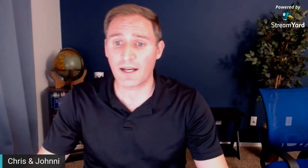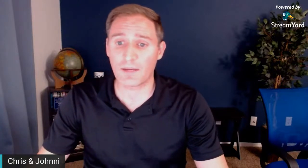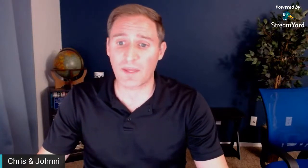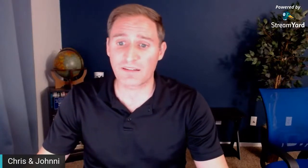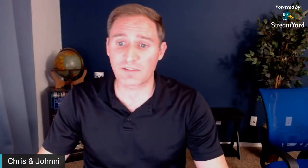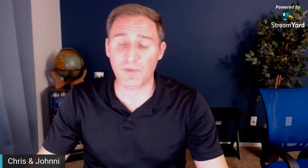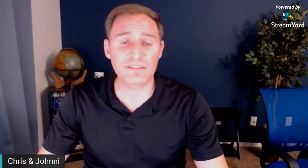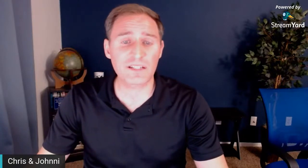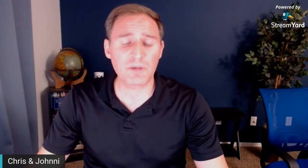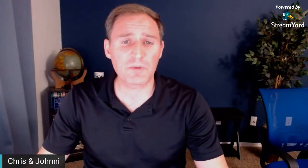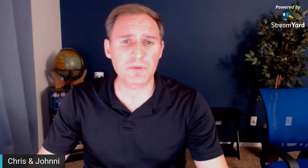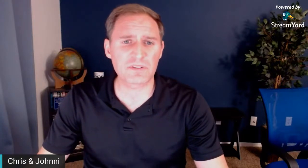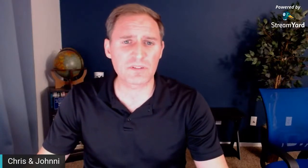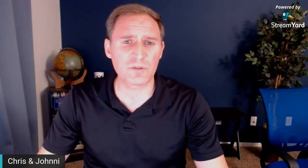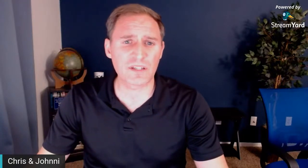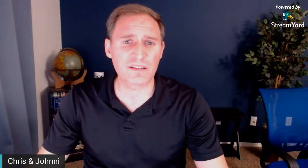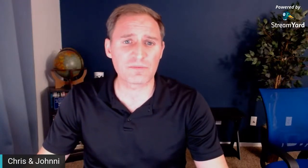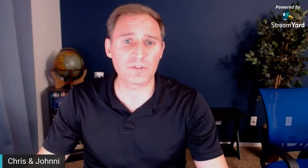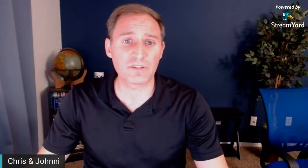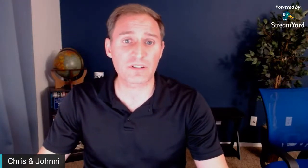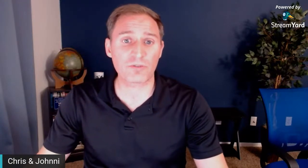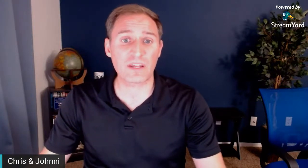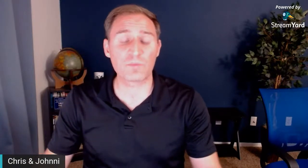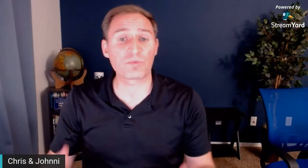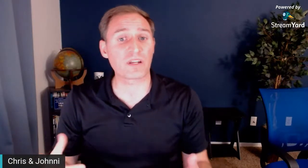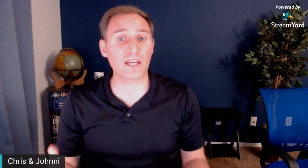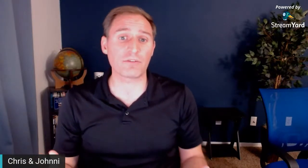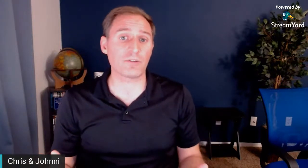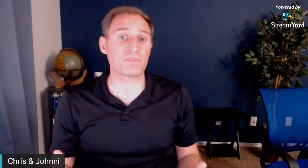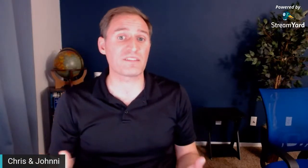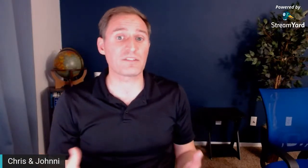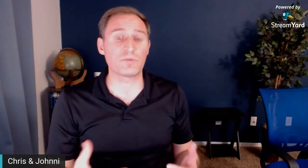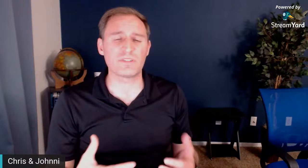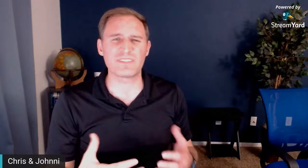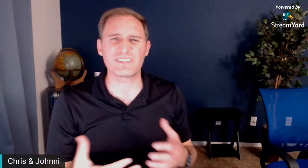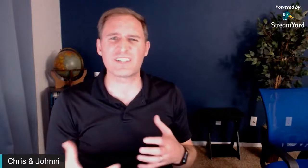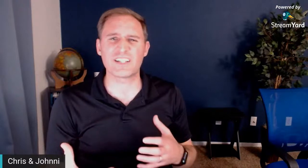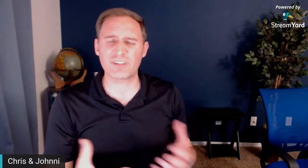um and so basically what we will do is we'll create breakout rooms and so we'll try to